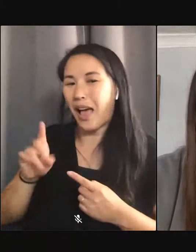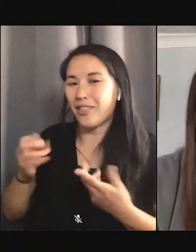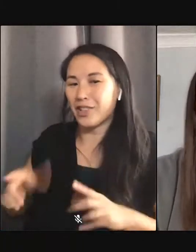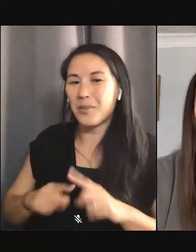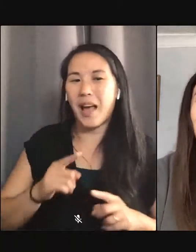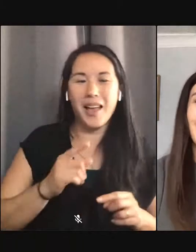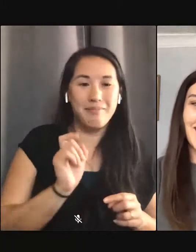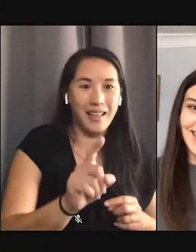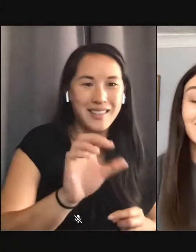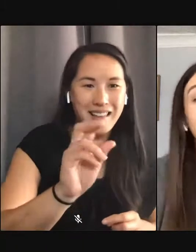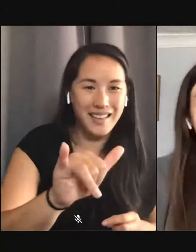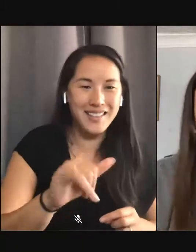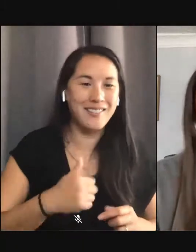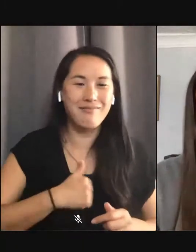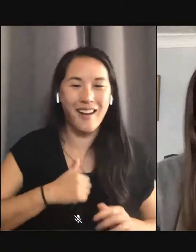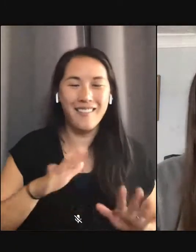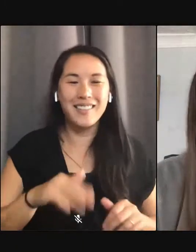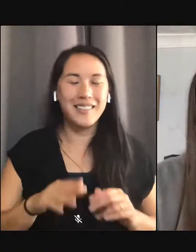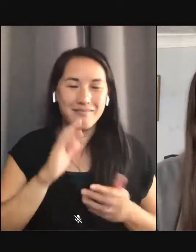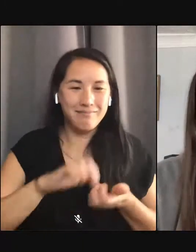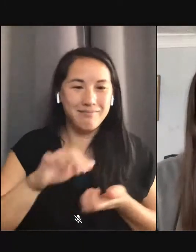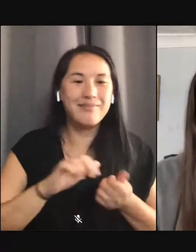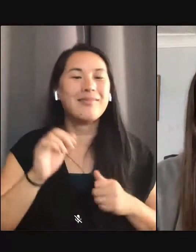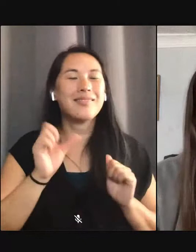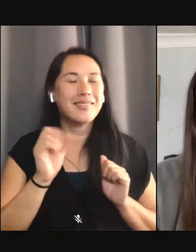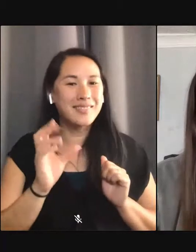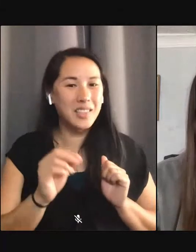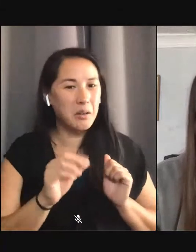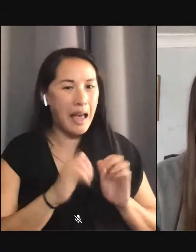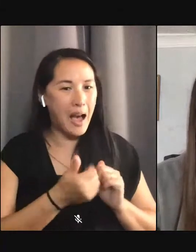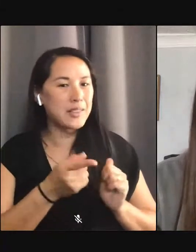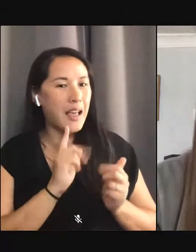the challenges you face some of the benefits how does this um play out for you sorry we had